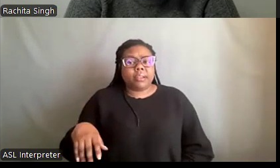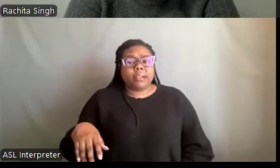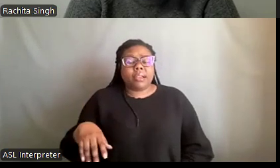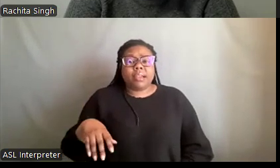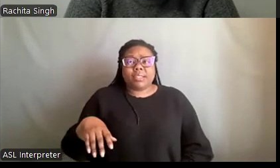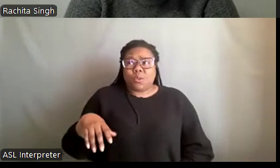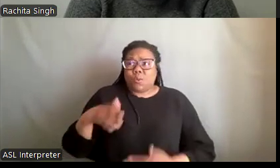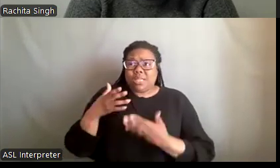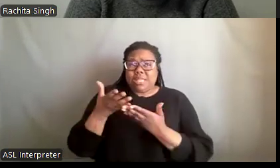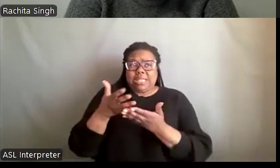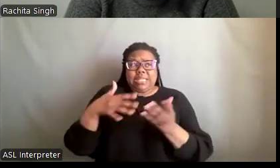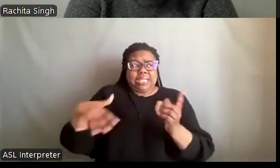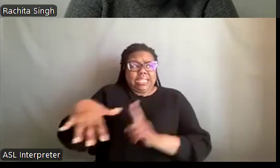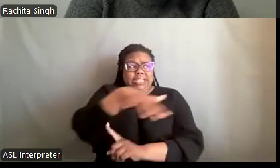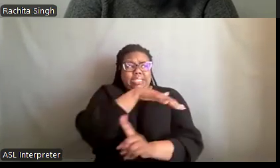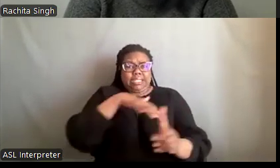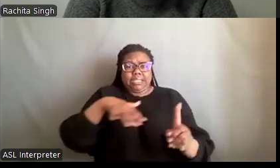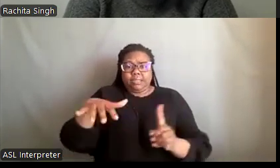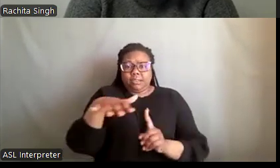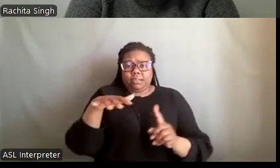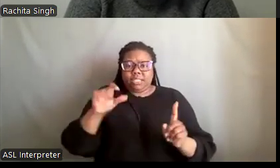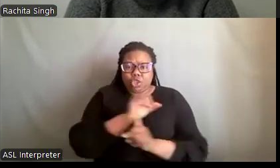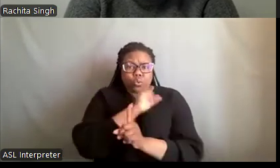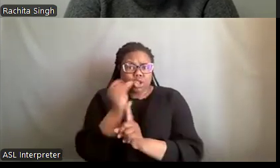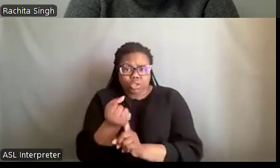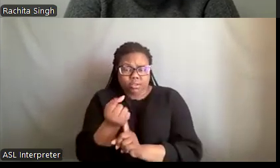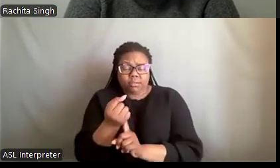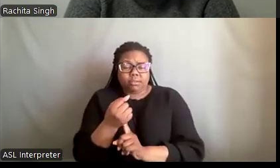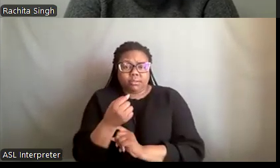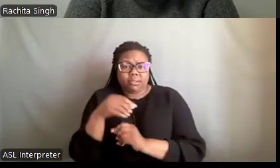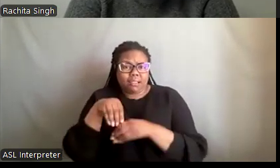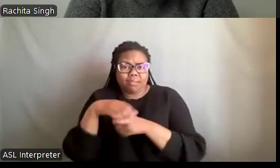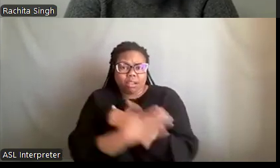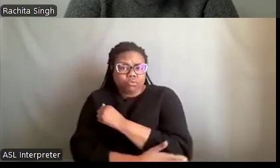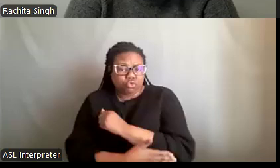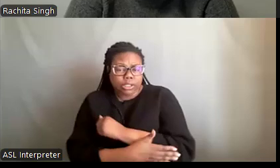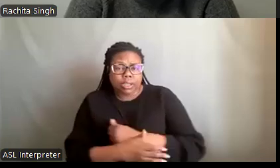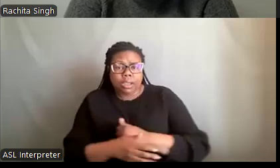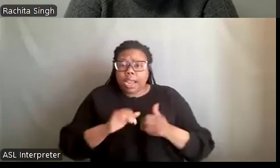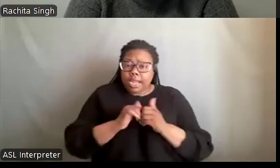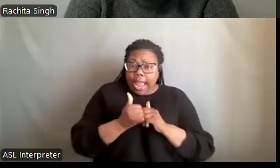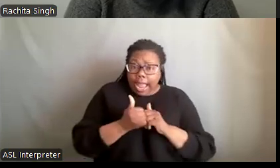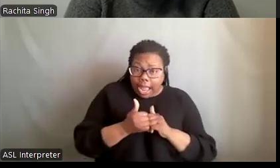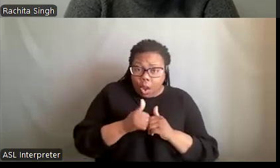and the conditions under which we are organizing as a whole,